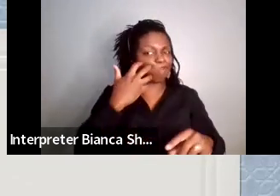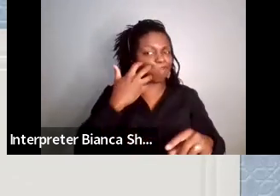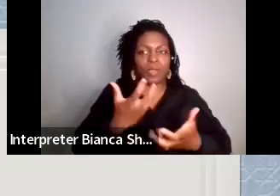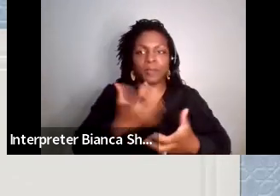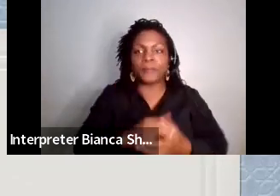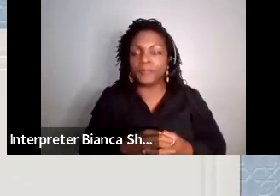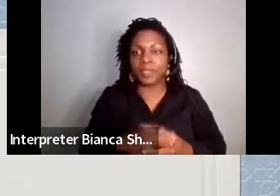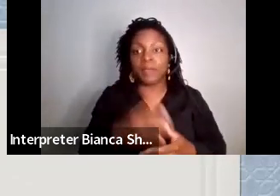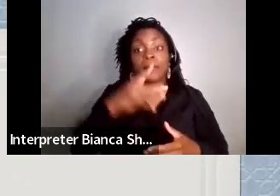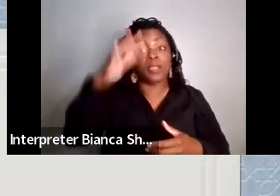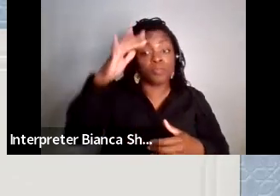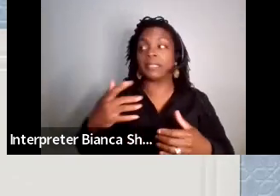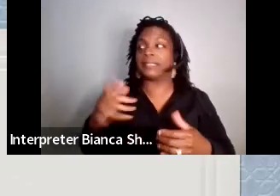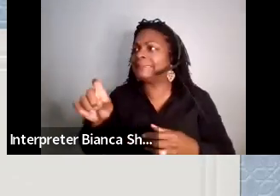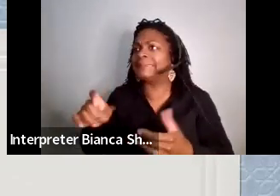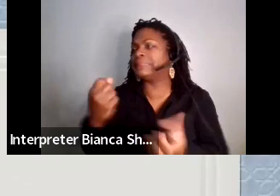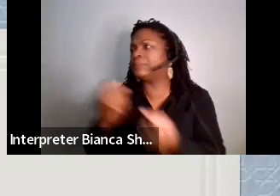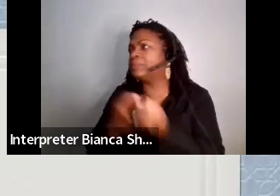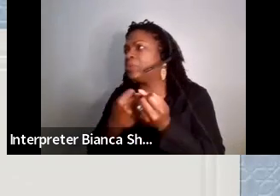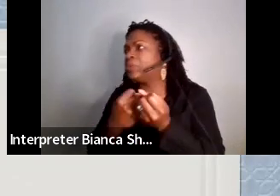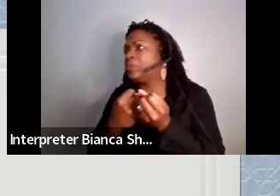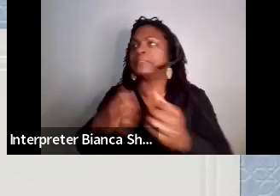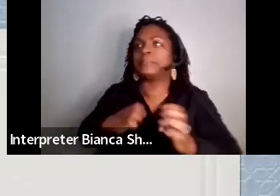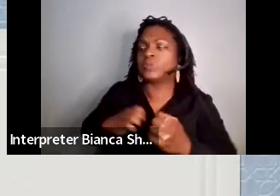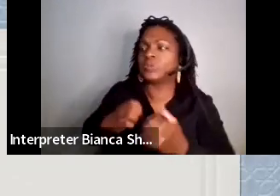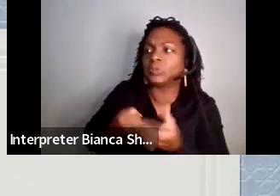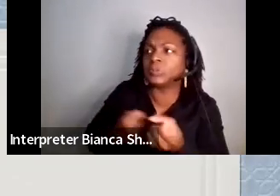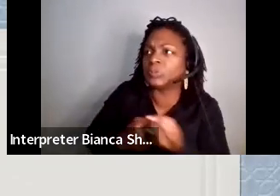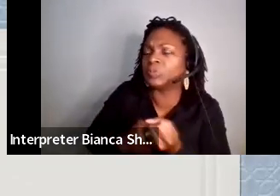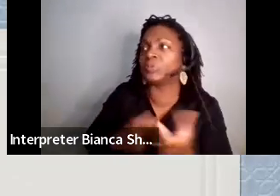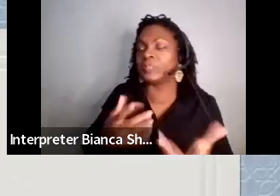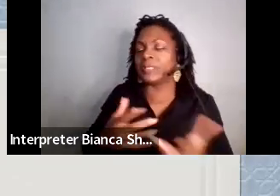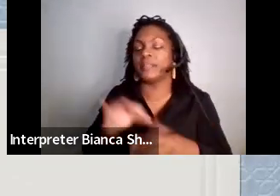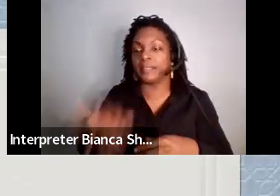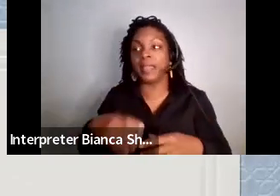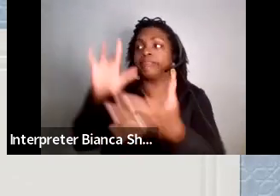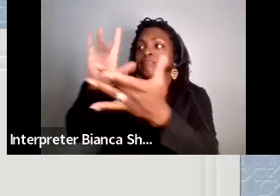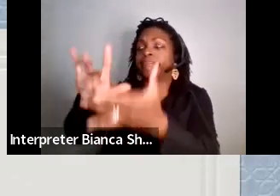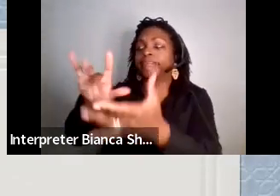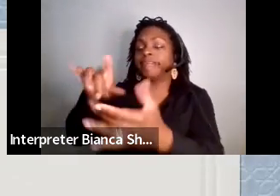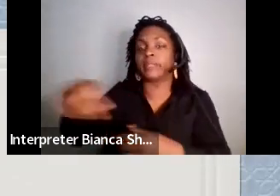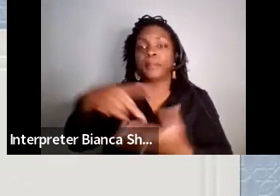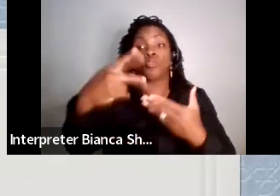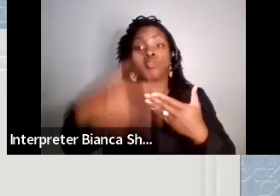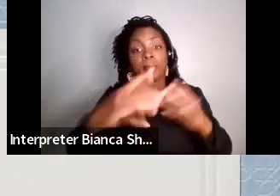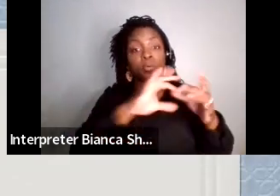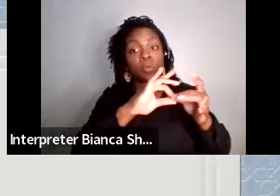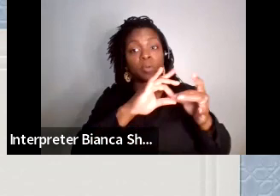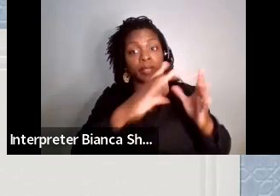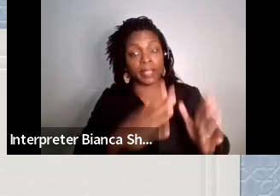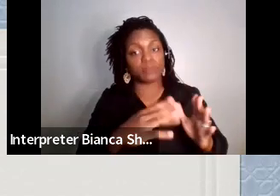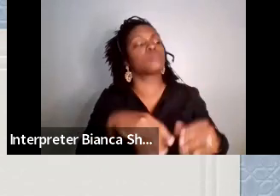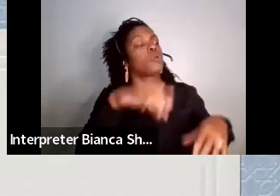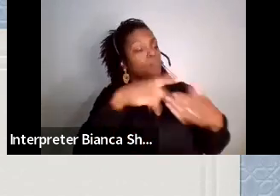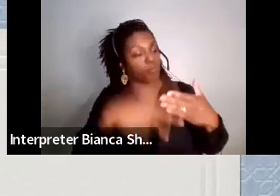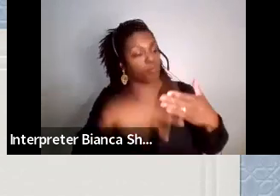They contact the program coordinator. The program coordinator then conducts a compassionate intake, compassionate, thorough, intake interview to determine what the needs.